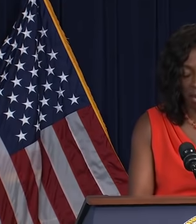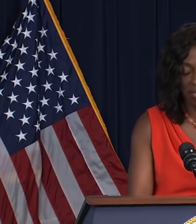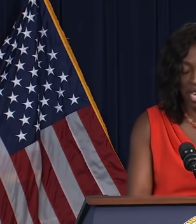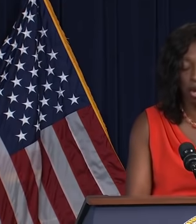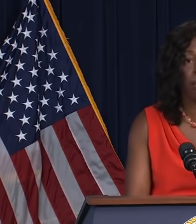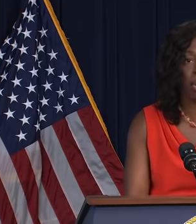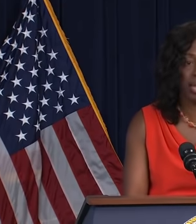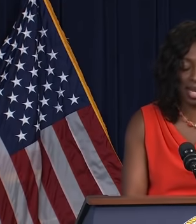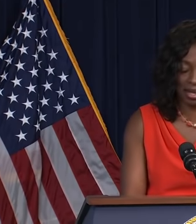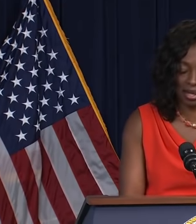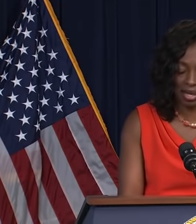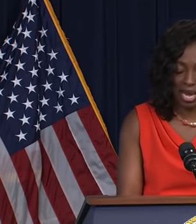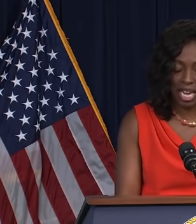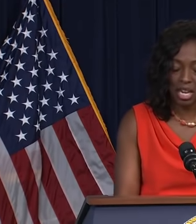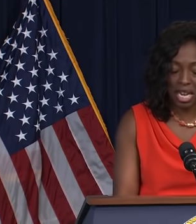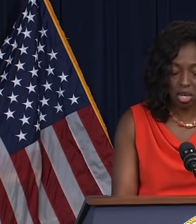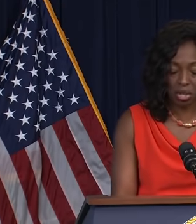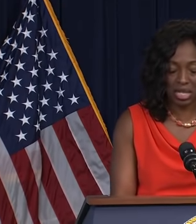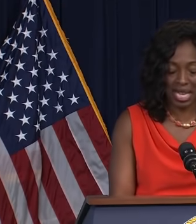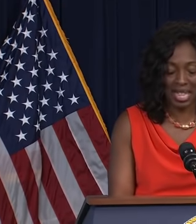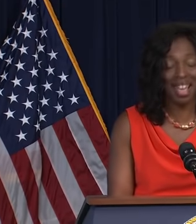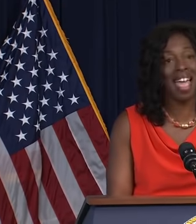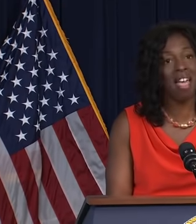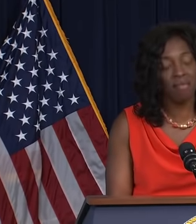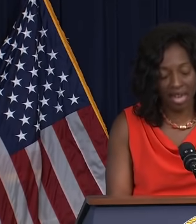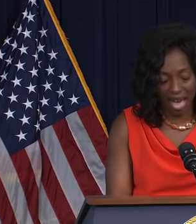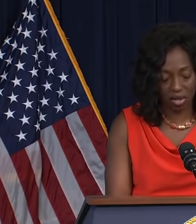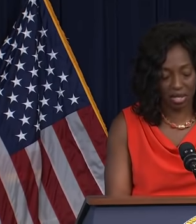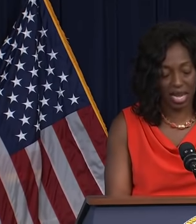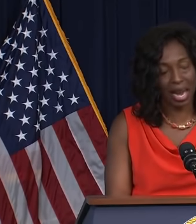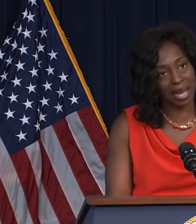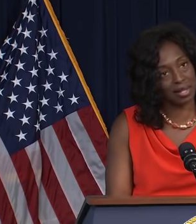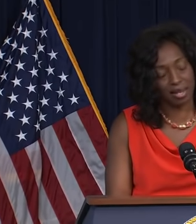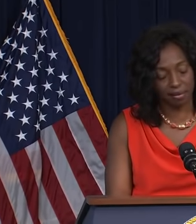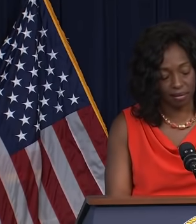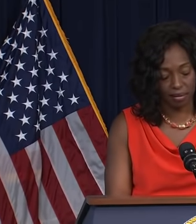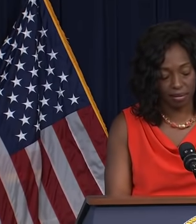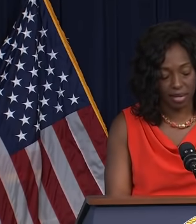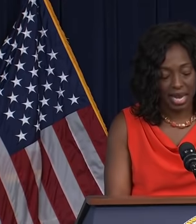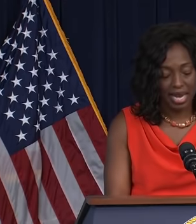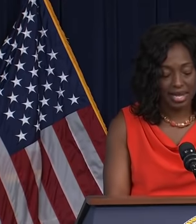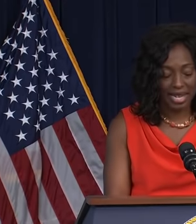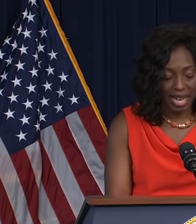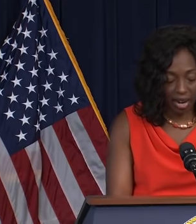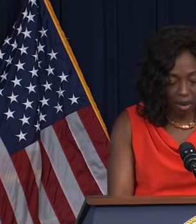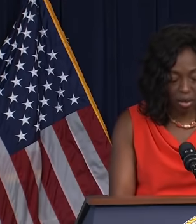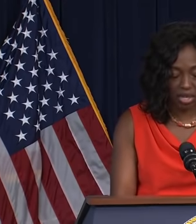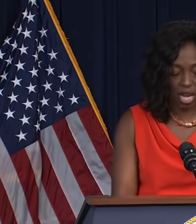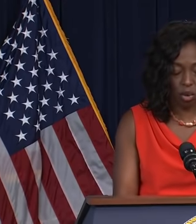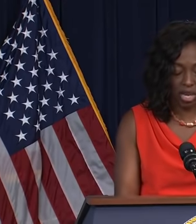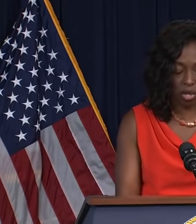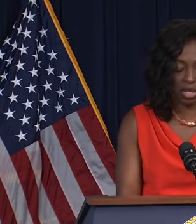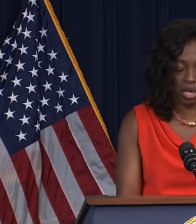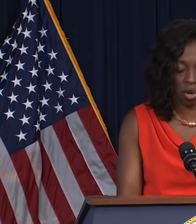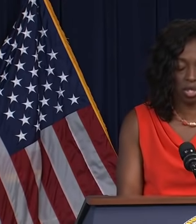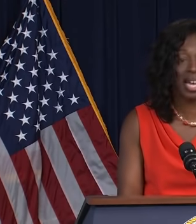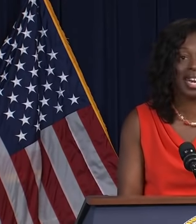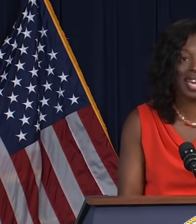ticket comments satellites